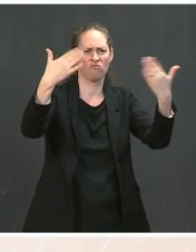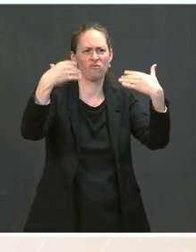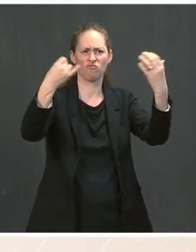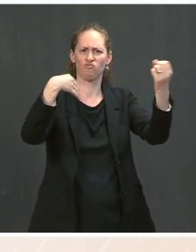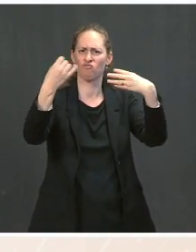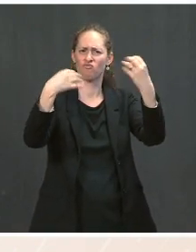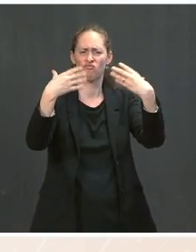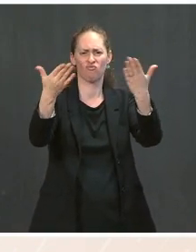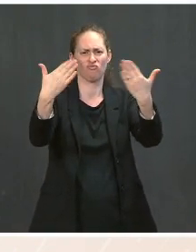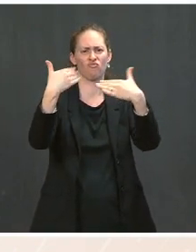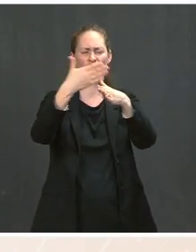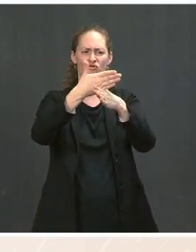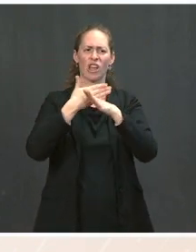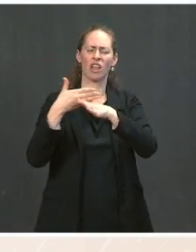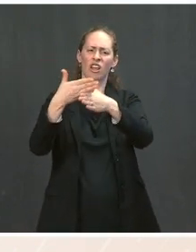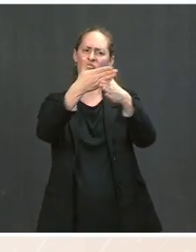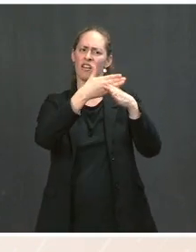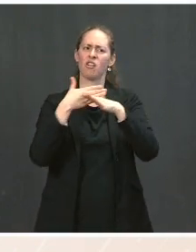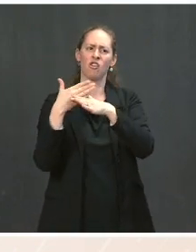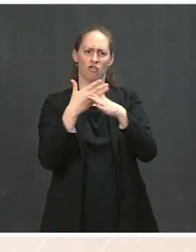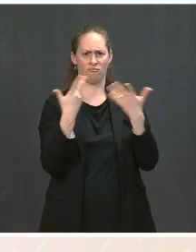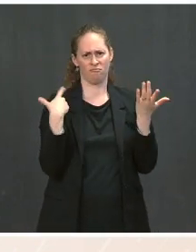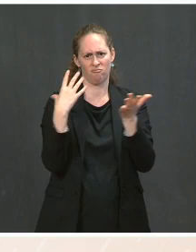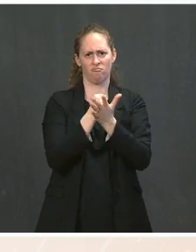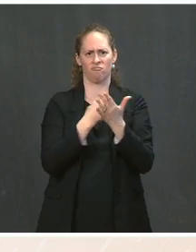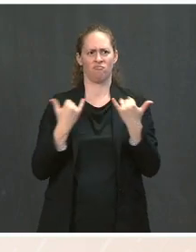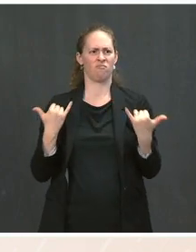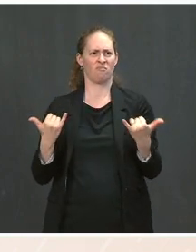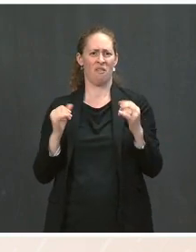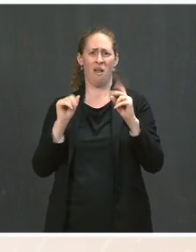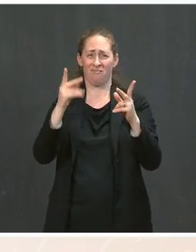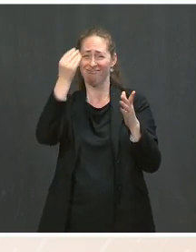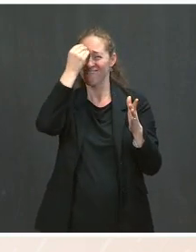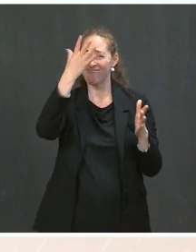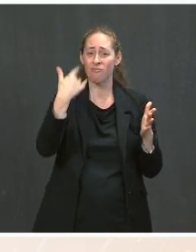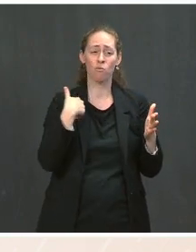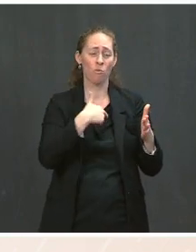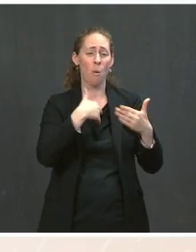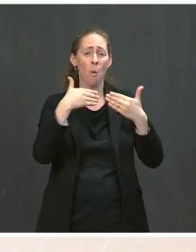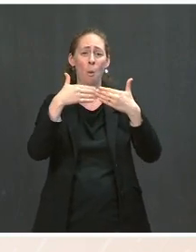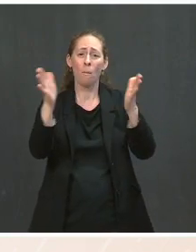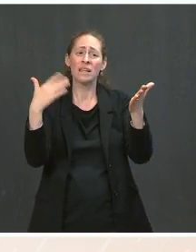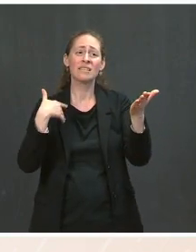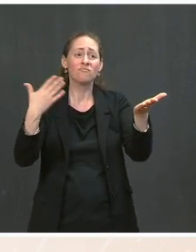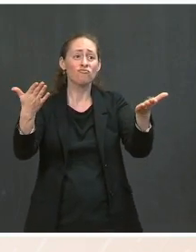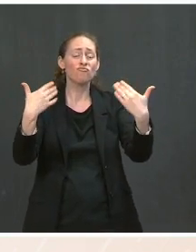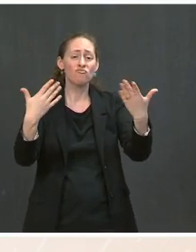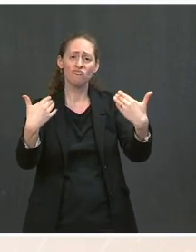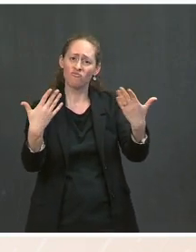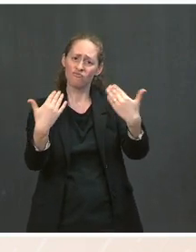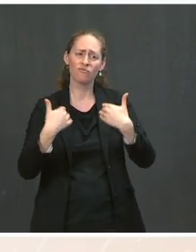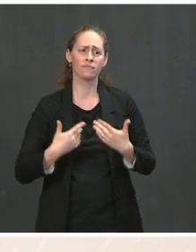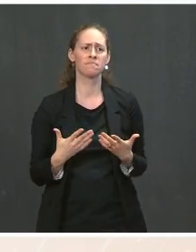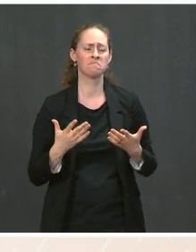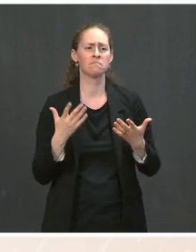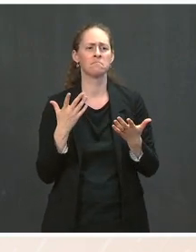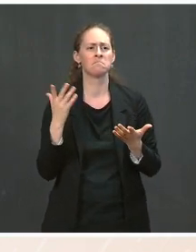and there should be an opportunity for that. We're also quite open to what path this takes. We don't -- it doesn't -- we're not going to predetermine